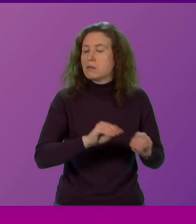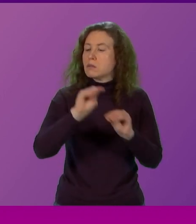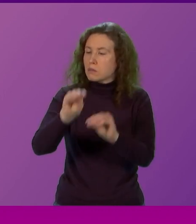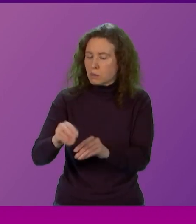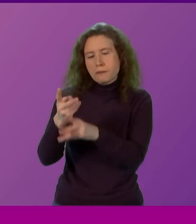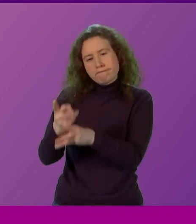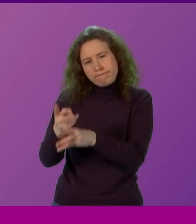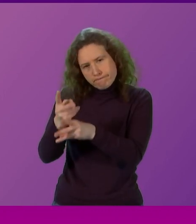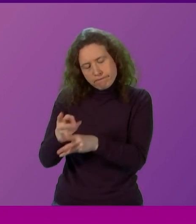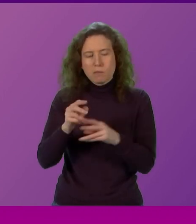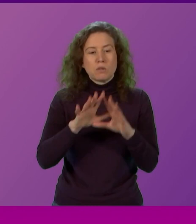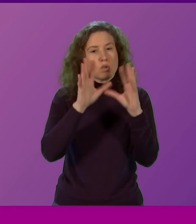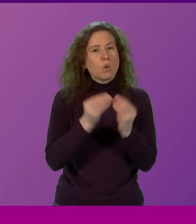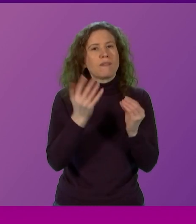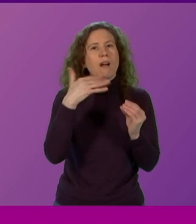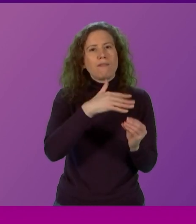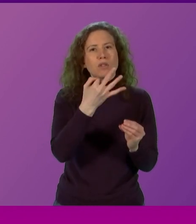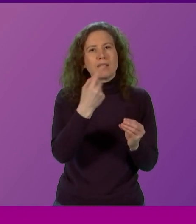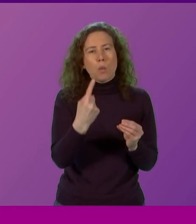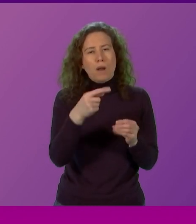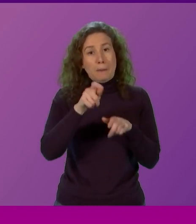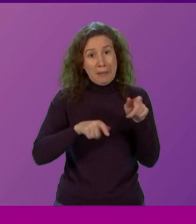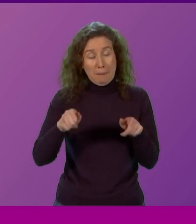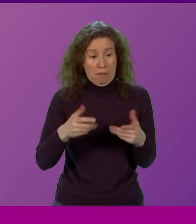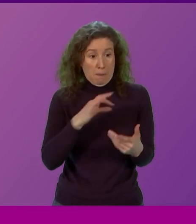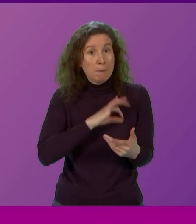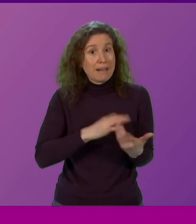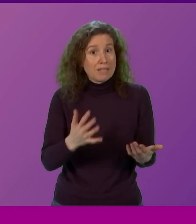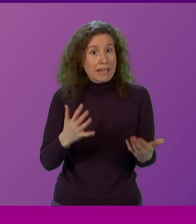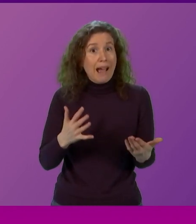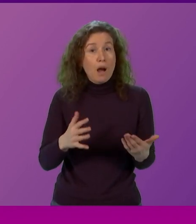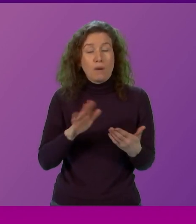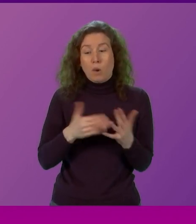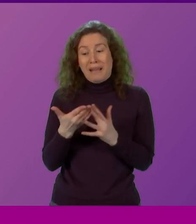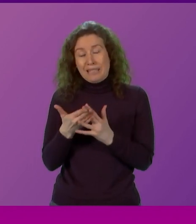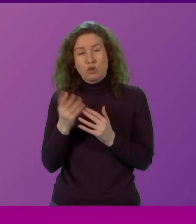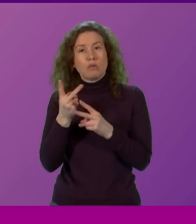placements, with a total of 581 people currently benefiting from an interim care placement.